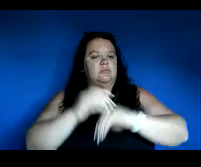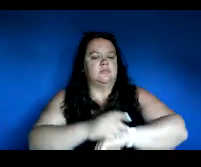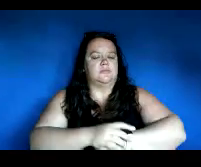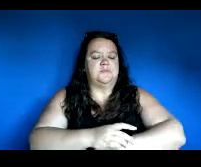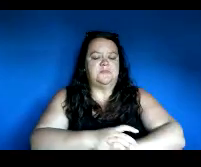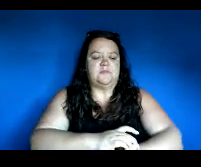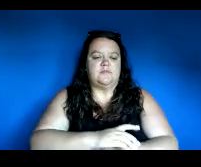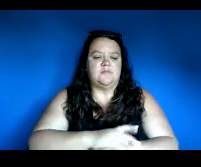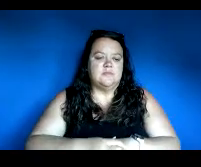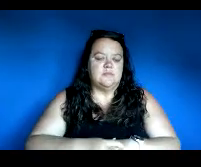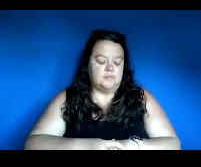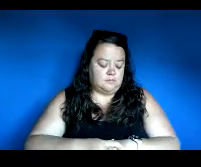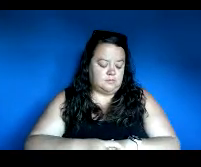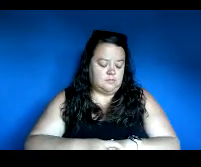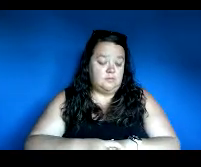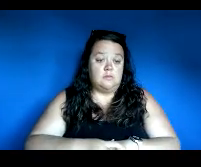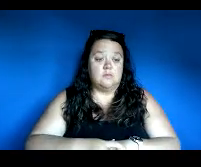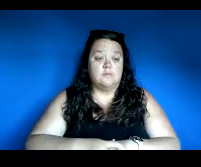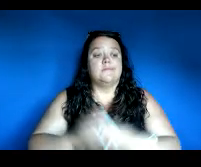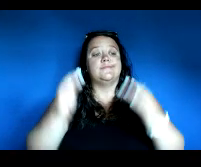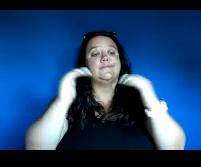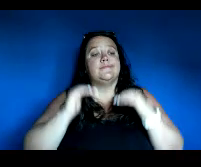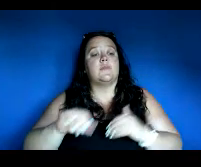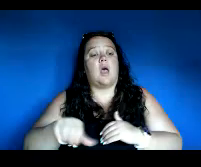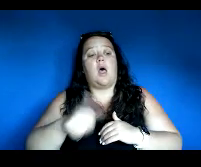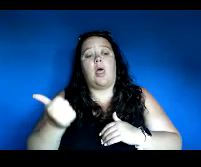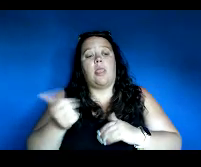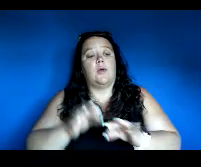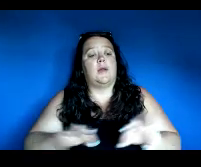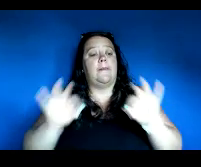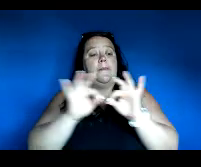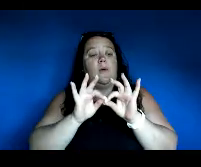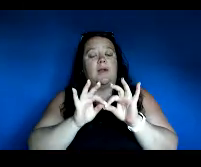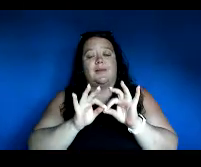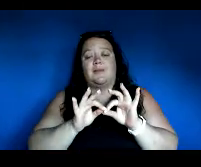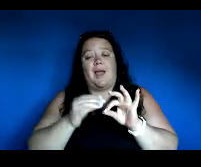I think the other thing that is really important, and I say this regulated in my students,